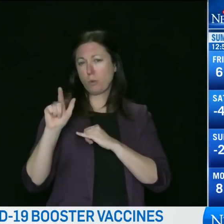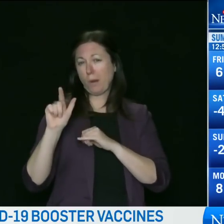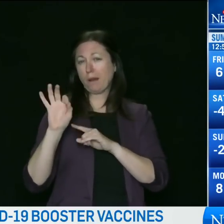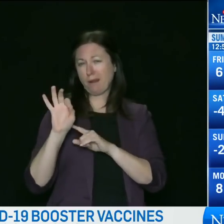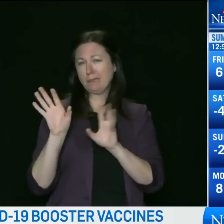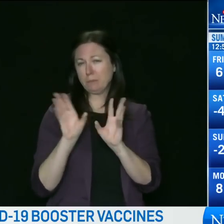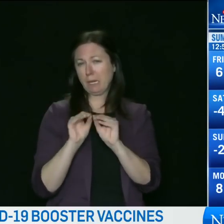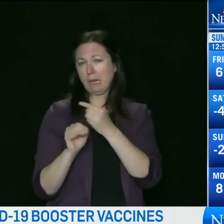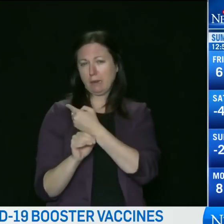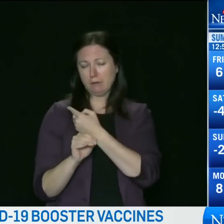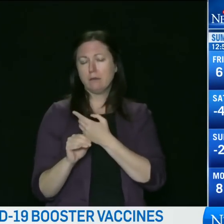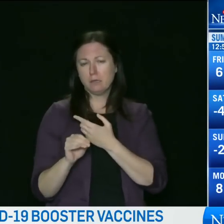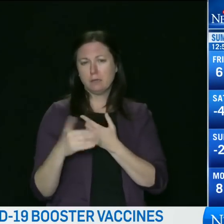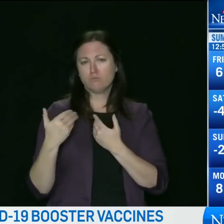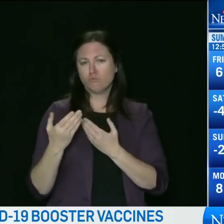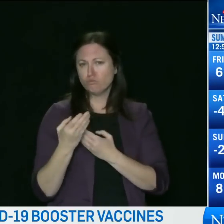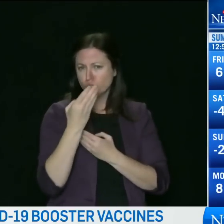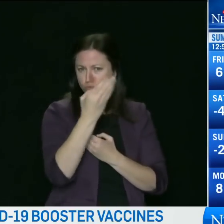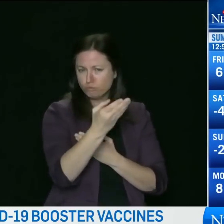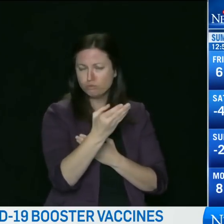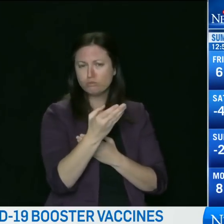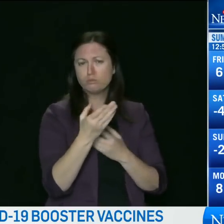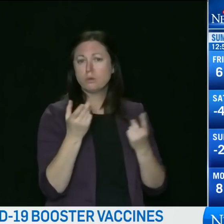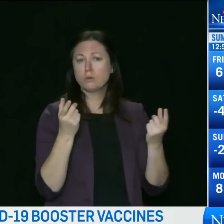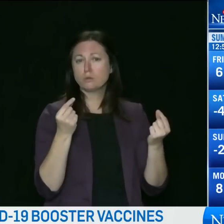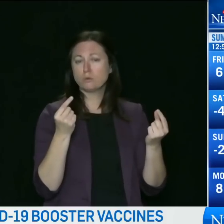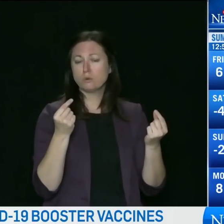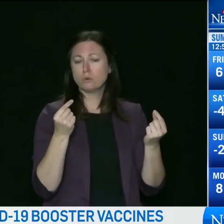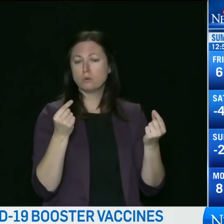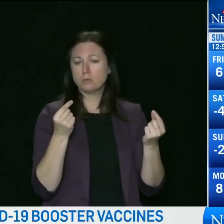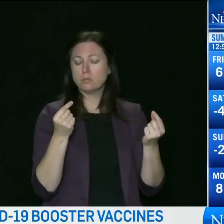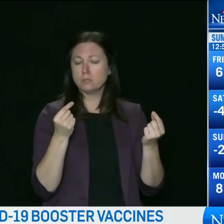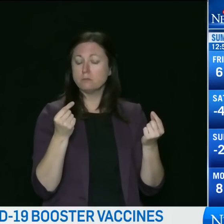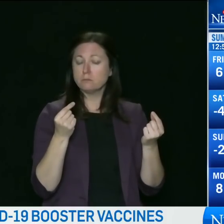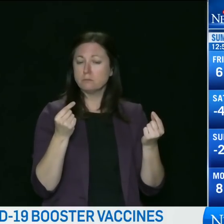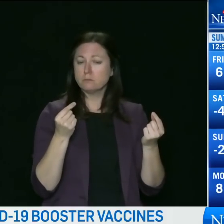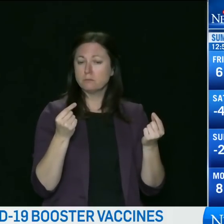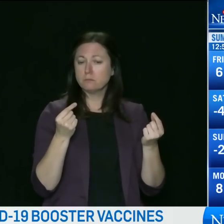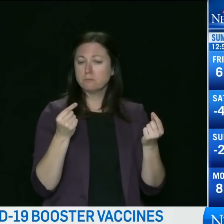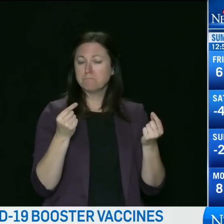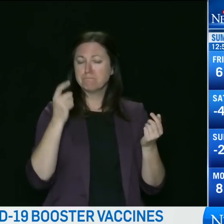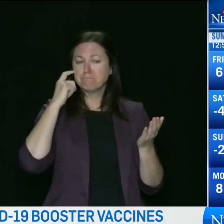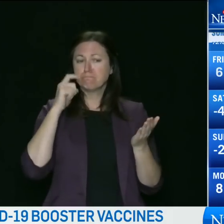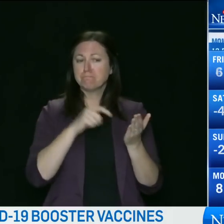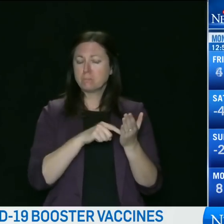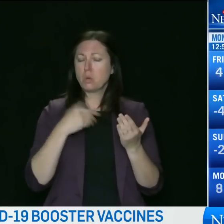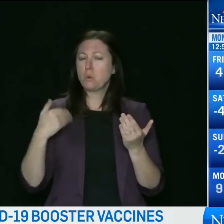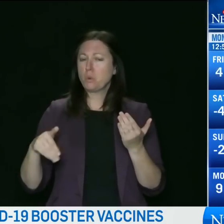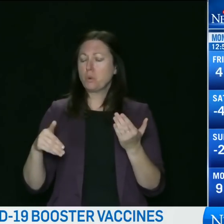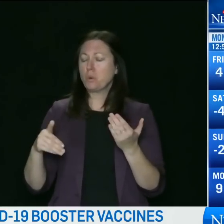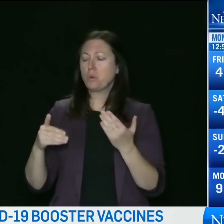ON BOOSTERS OVER THE LAST UPDATE